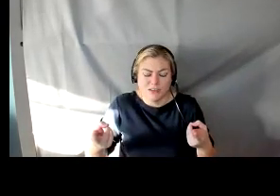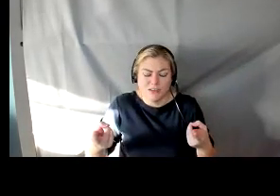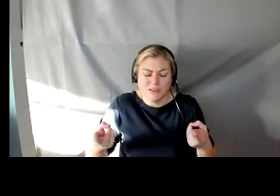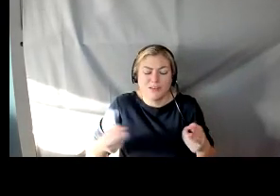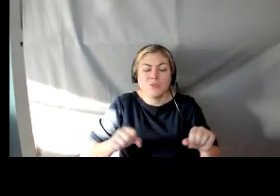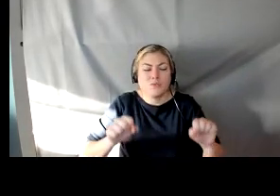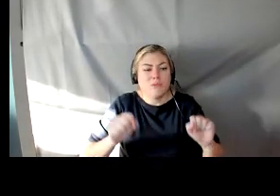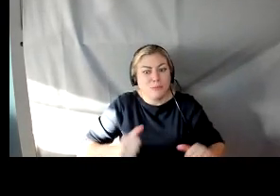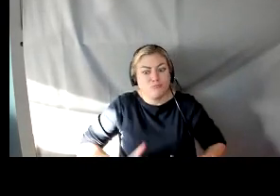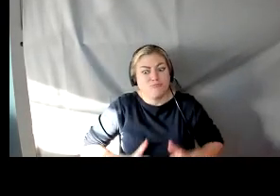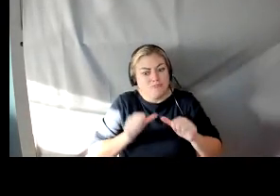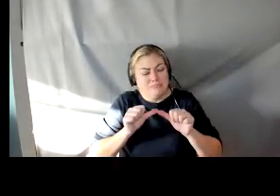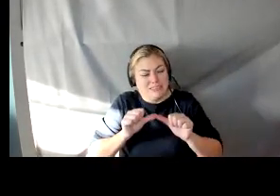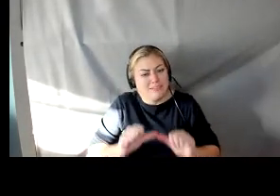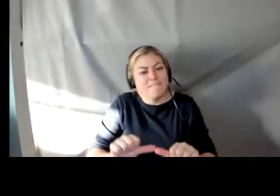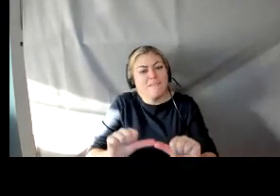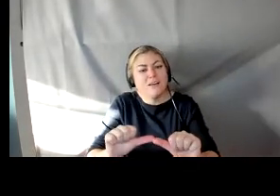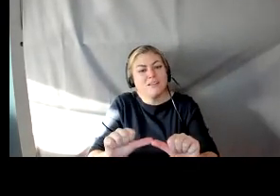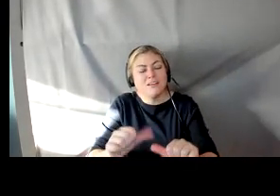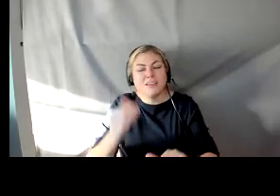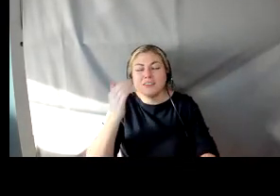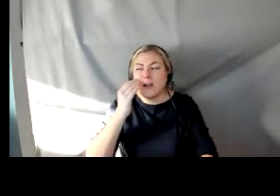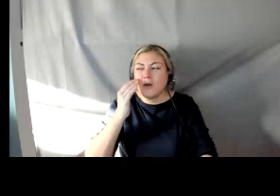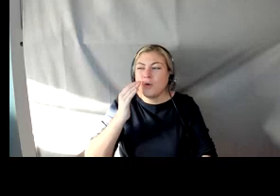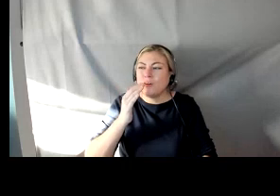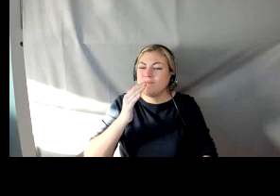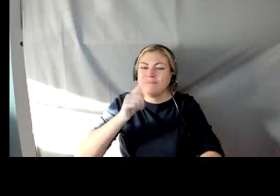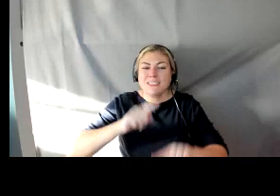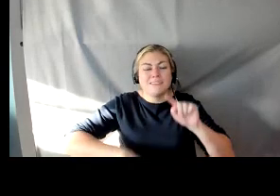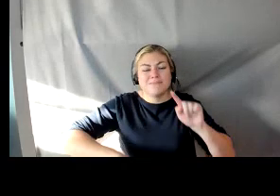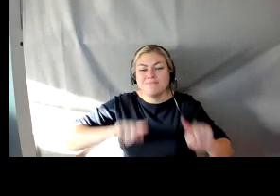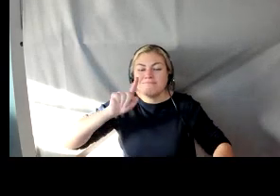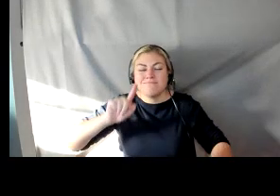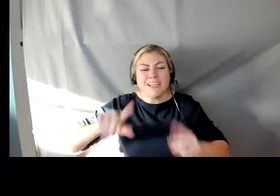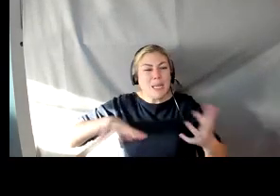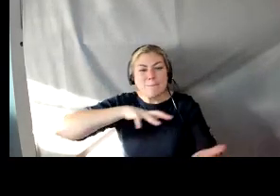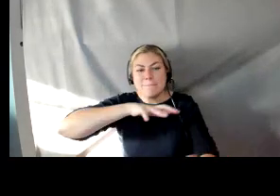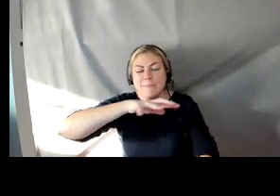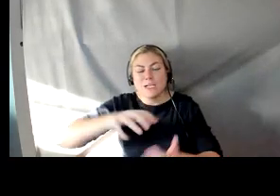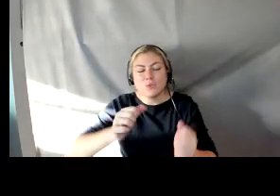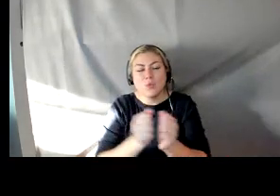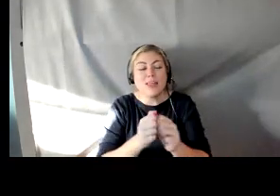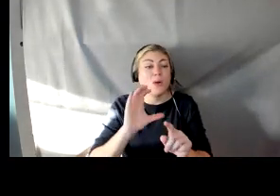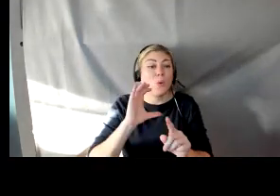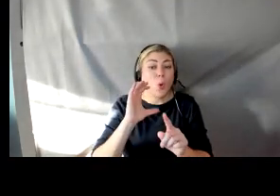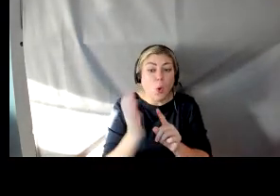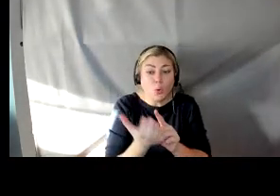used and inter intermixed with both cultural diversity and natural diversity.